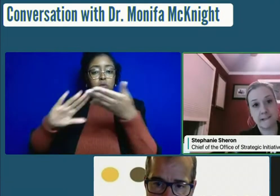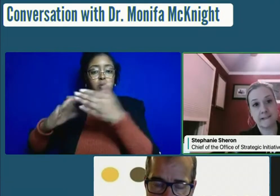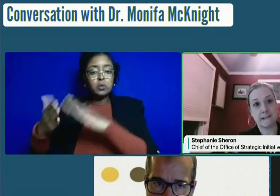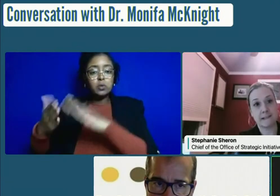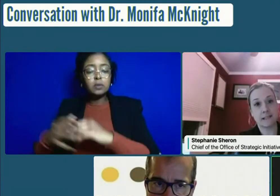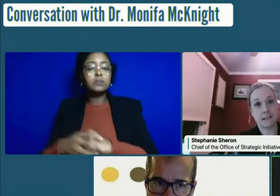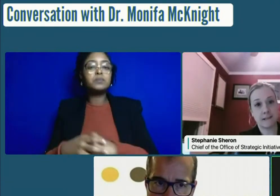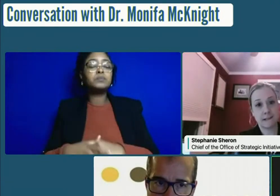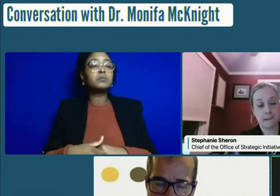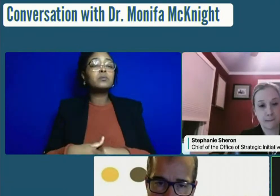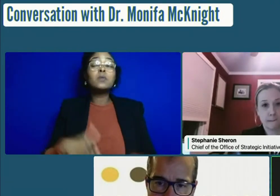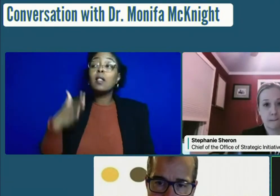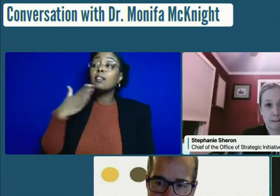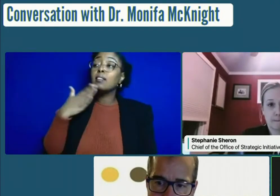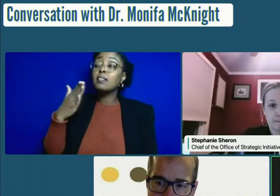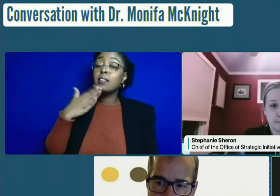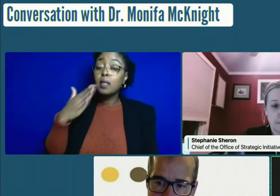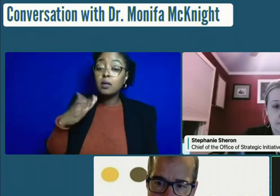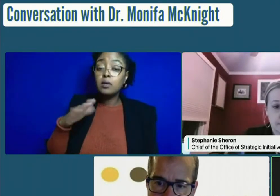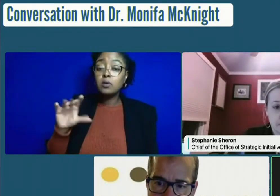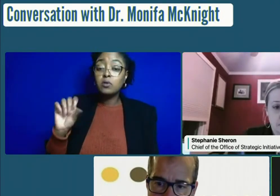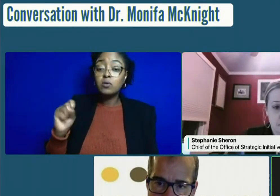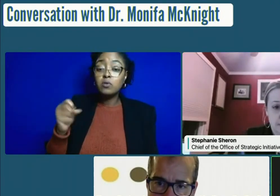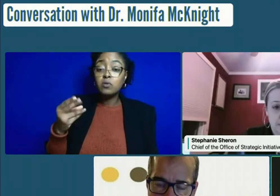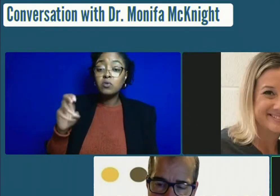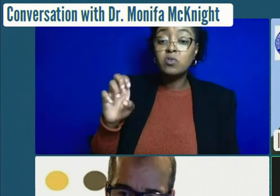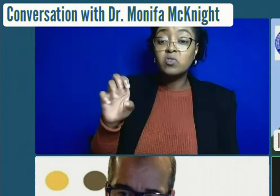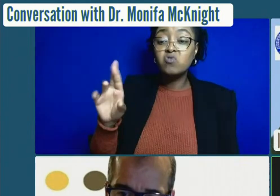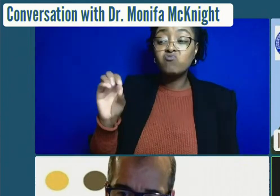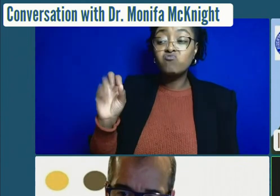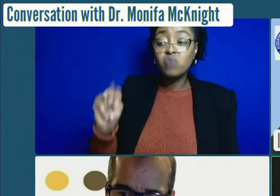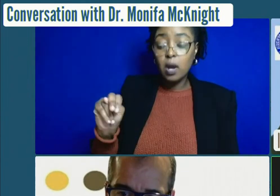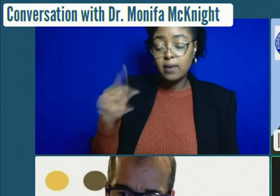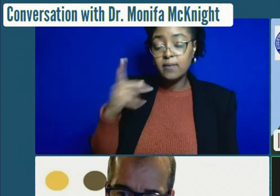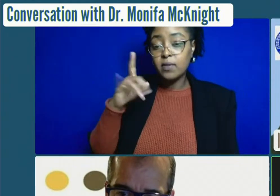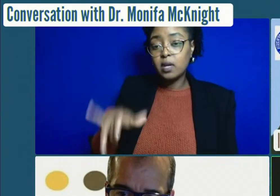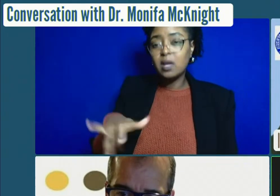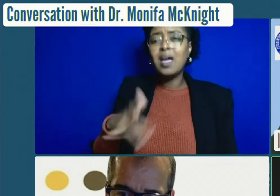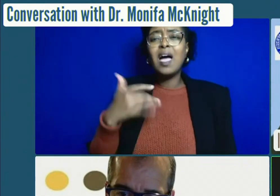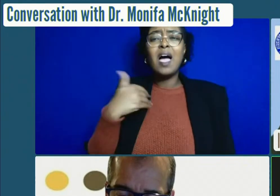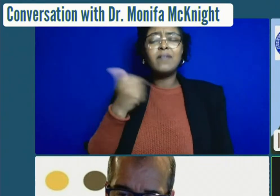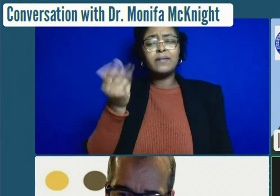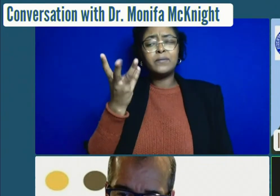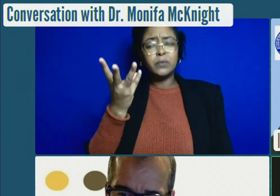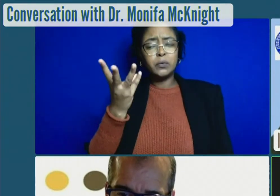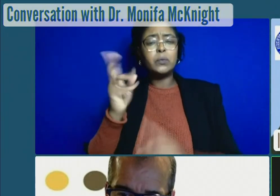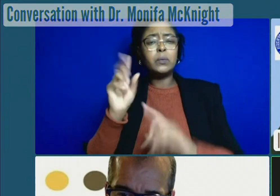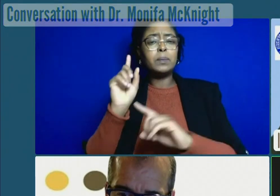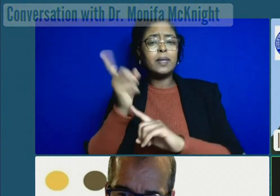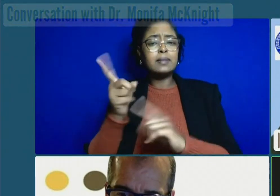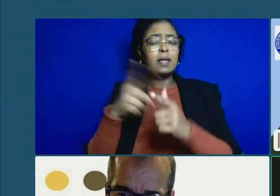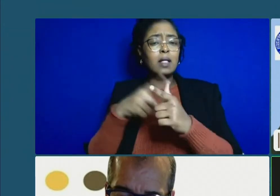community. Thank you, Miss